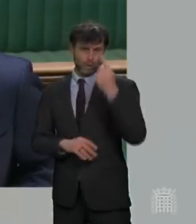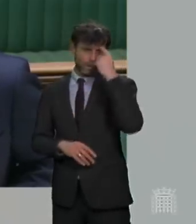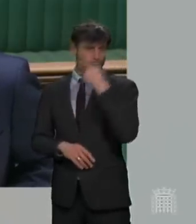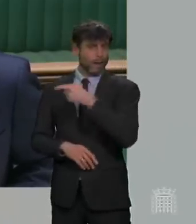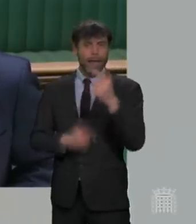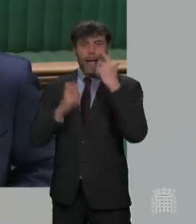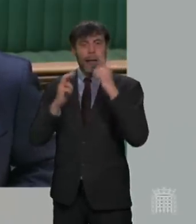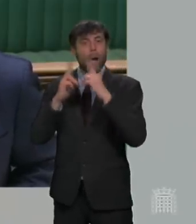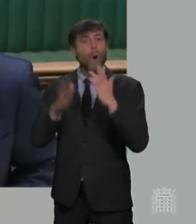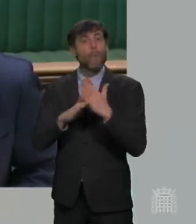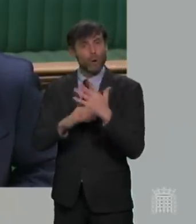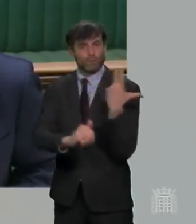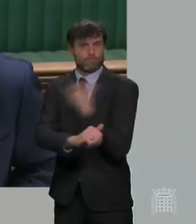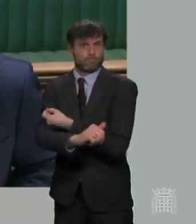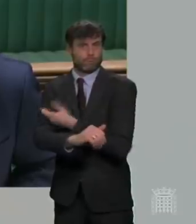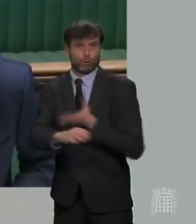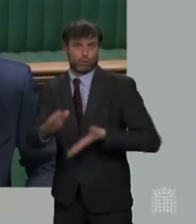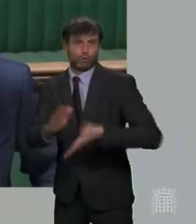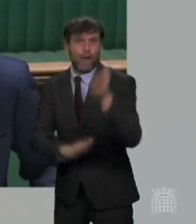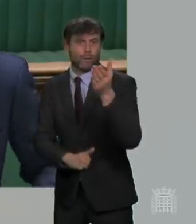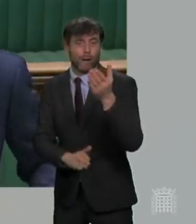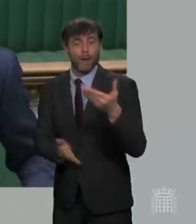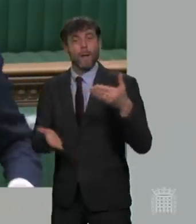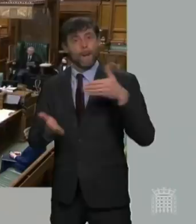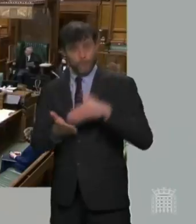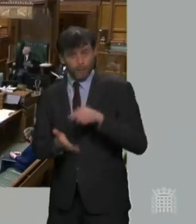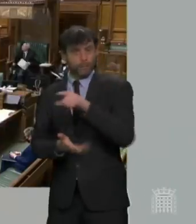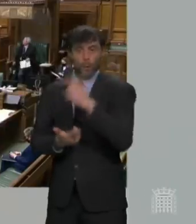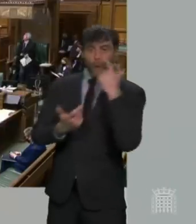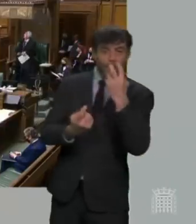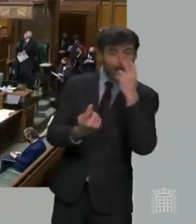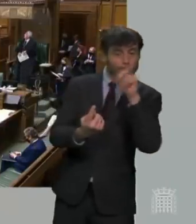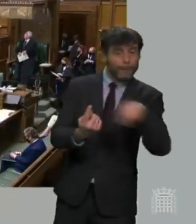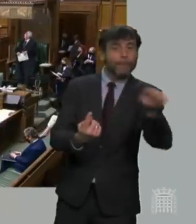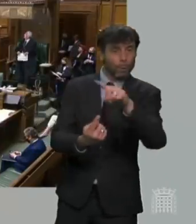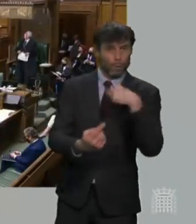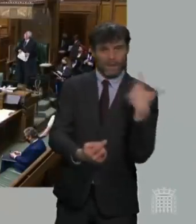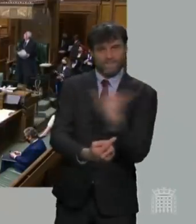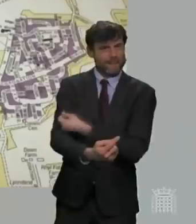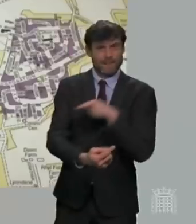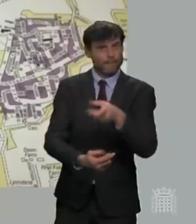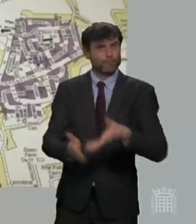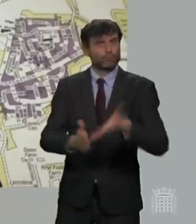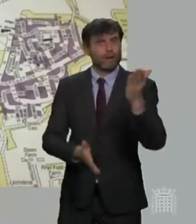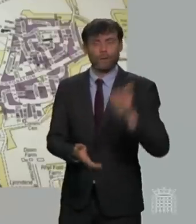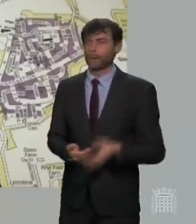workers and their elderly charges. >> James Grundy (Leigh) (Con) [V]